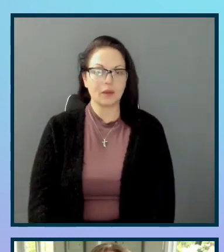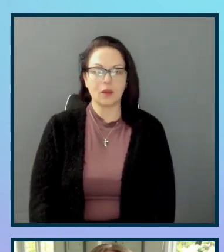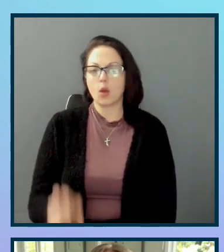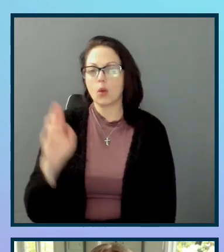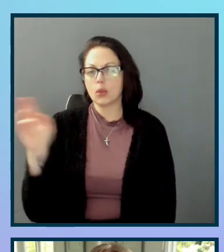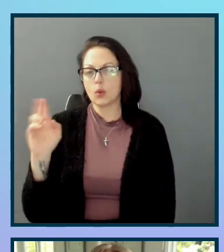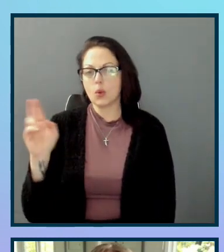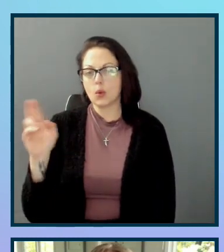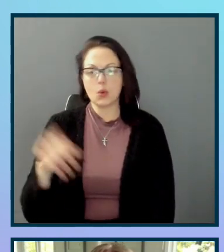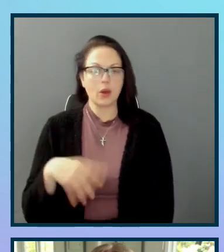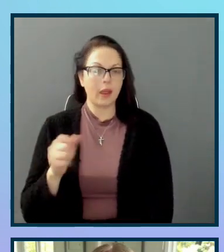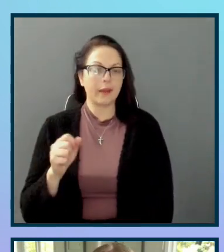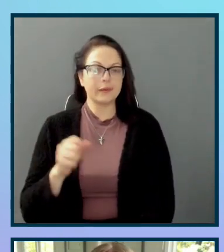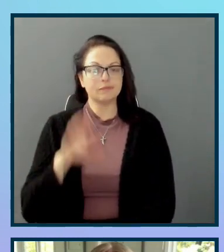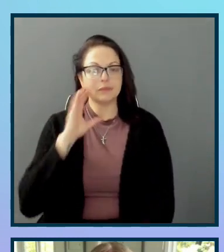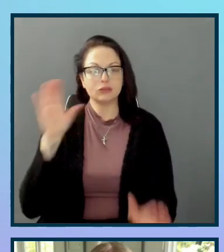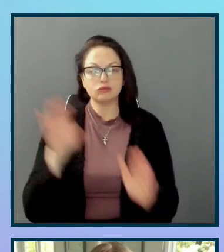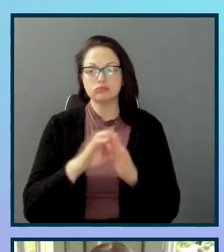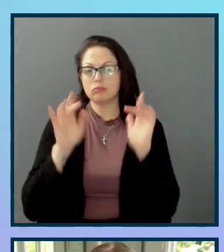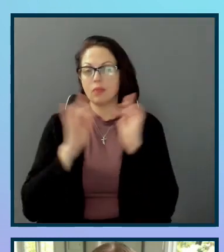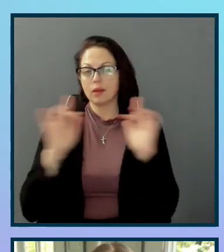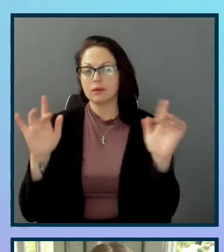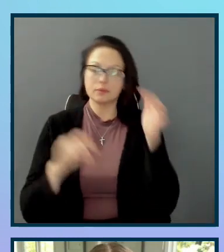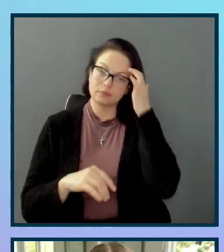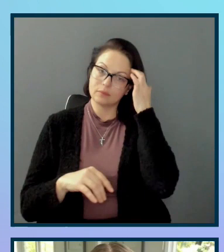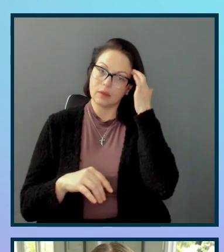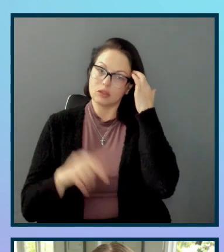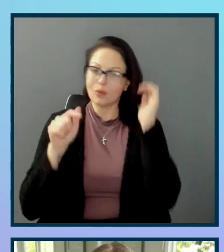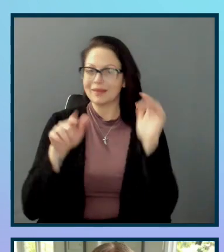we're looking at a gallery with a blank canvas. This is an empty gallery, okay?